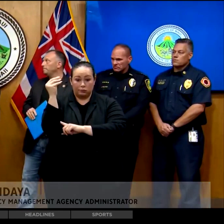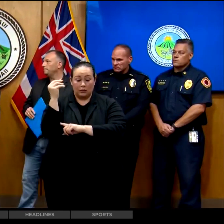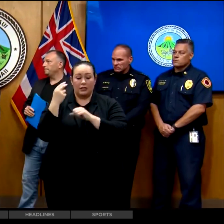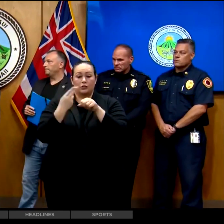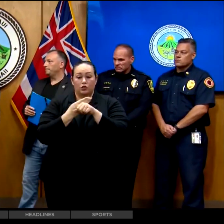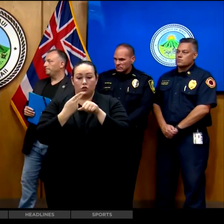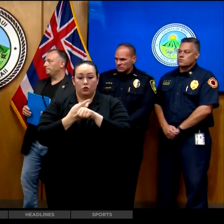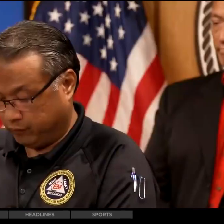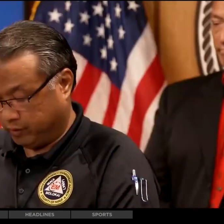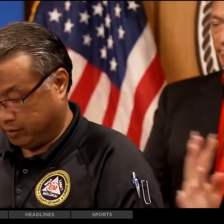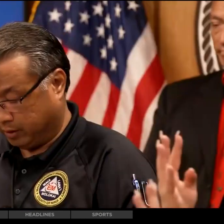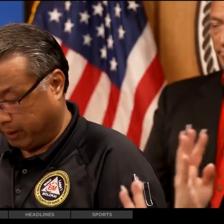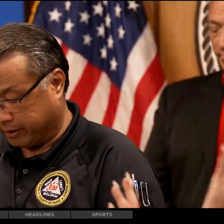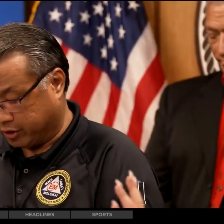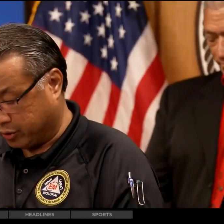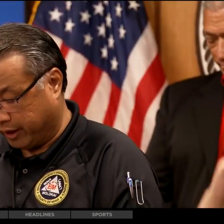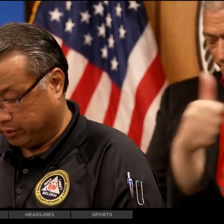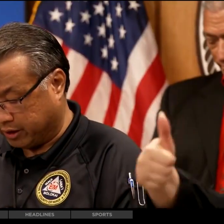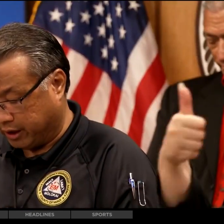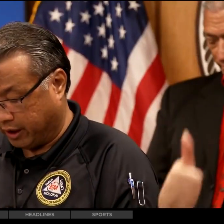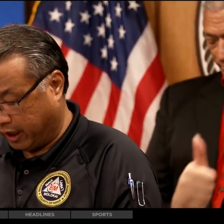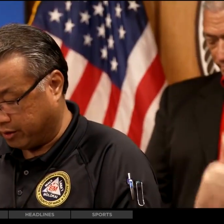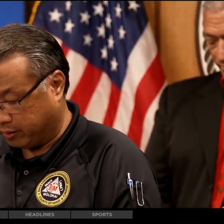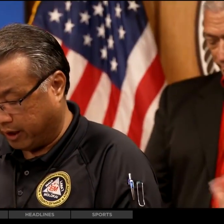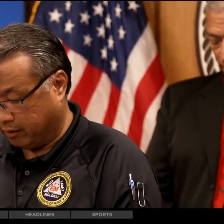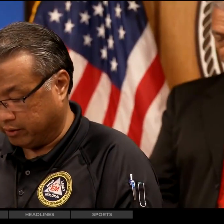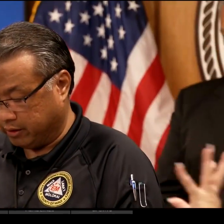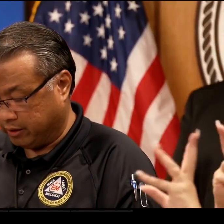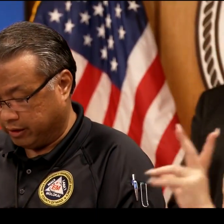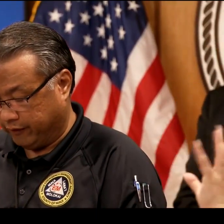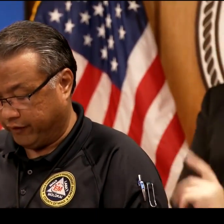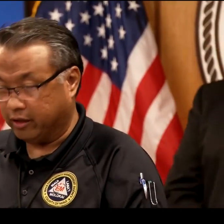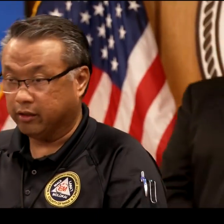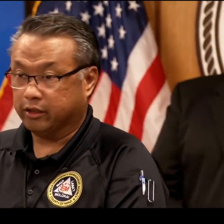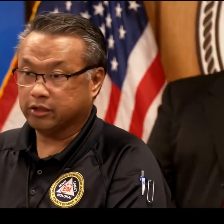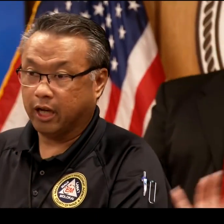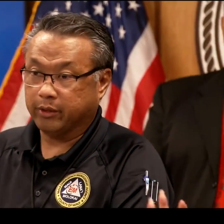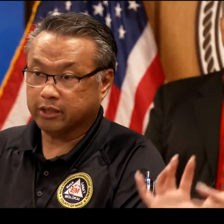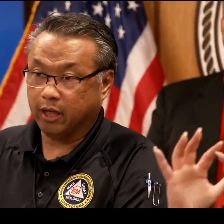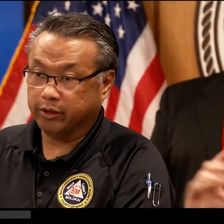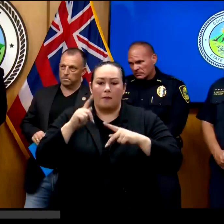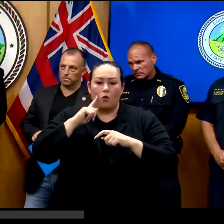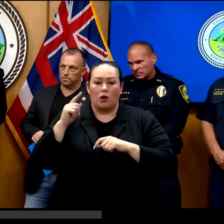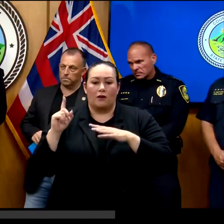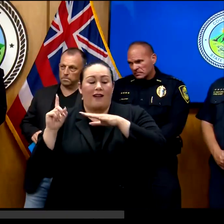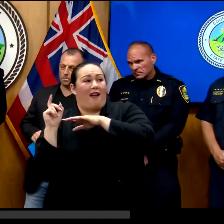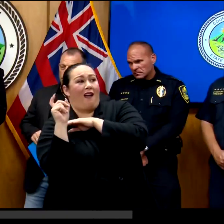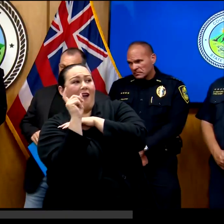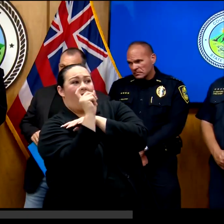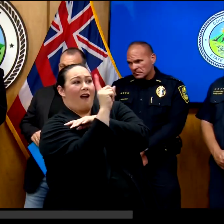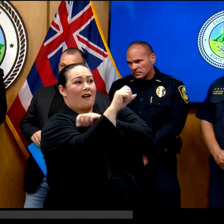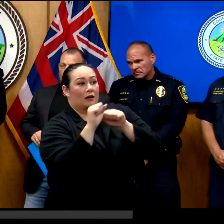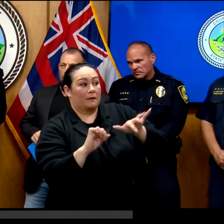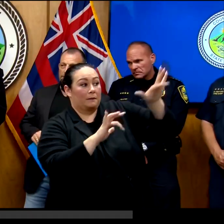I DO NOT, REASON WHY, THE SIRENS IS USED PRIMARILY FOR TSUNAMI. THE PUBLIC IS TRAINED TO